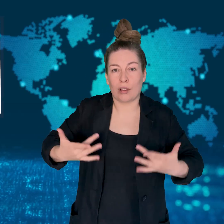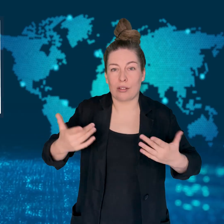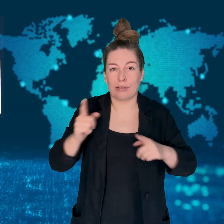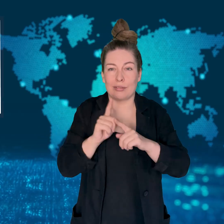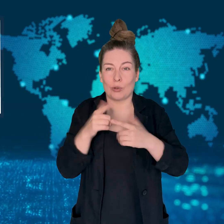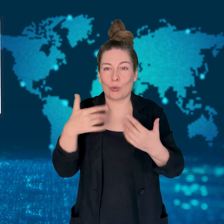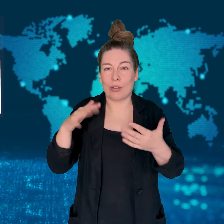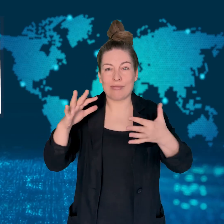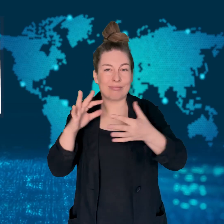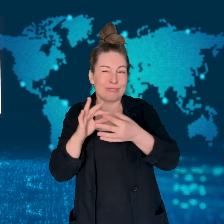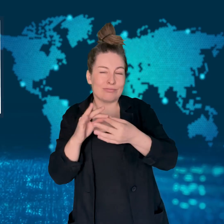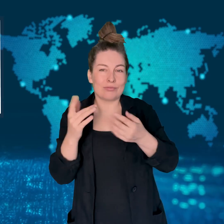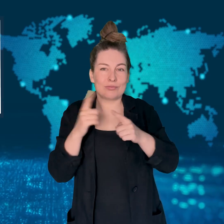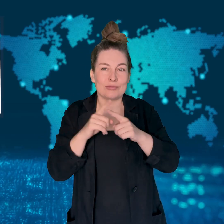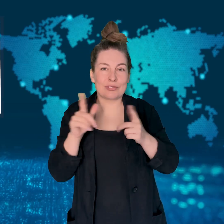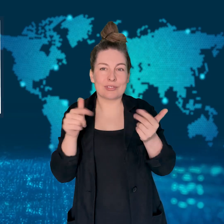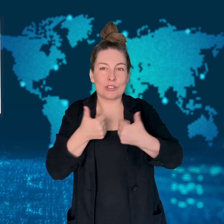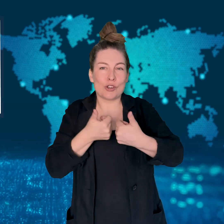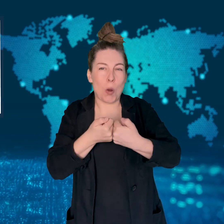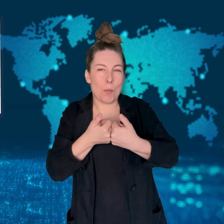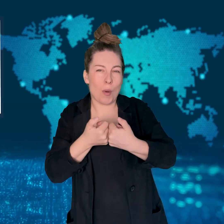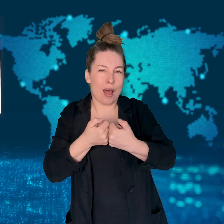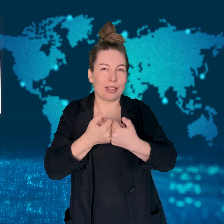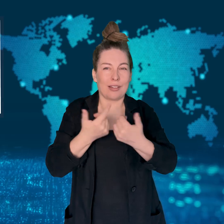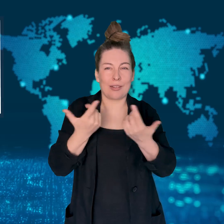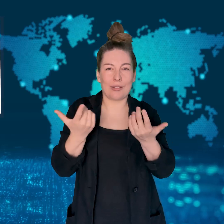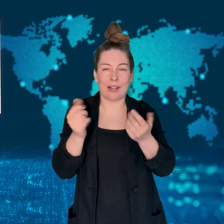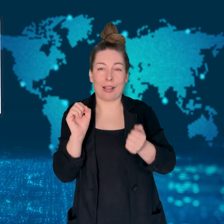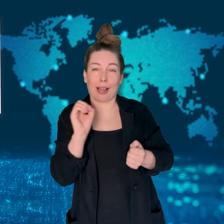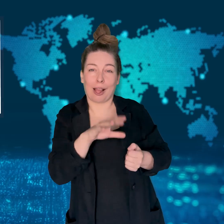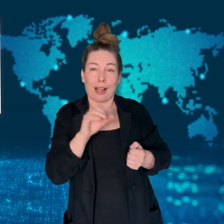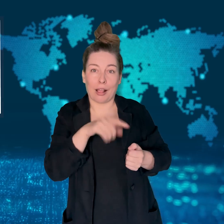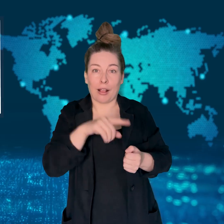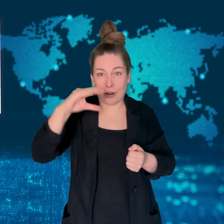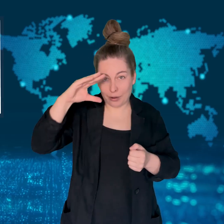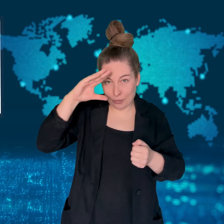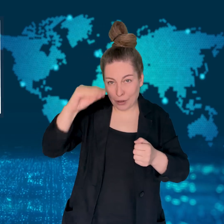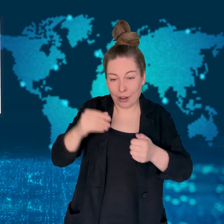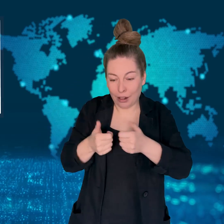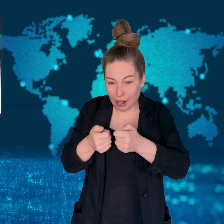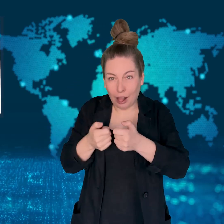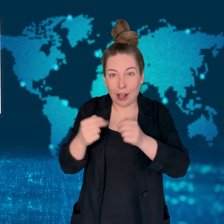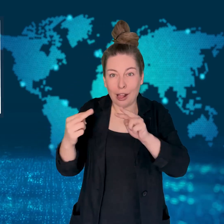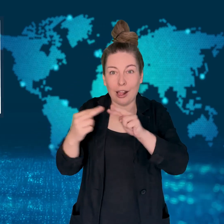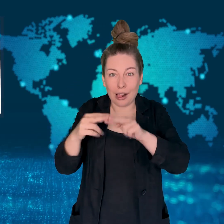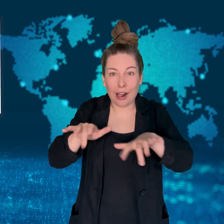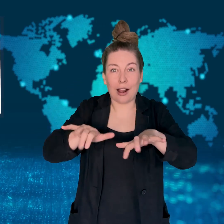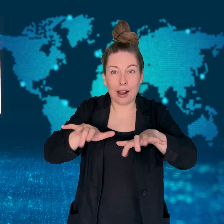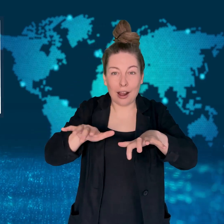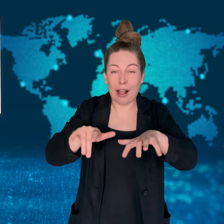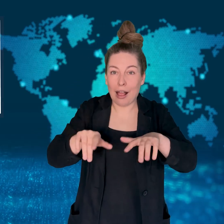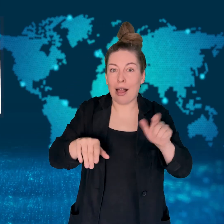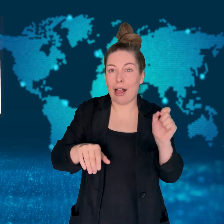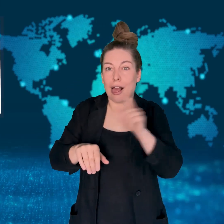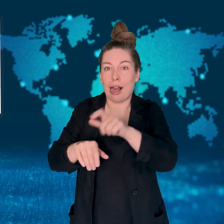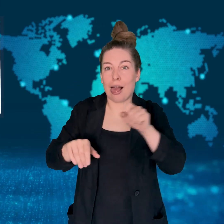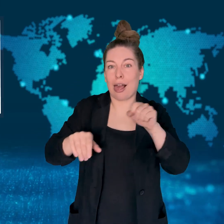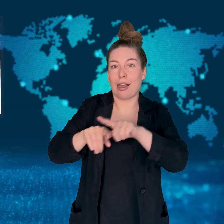he pay them $500 USD.